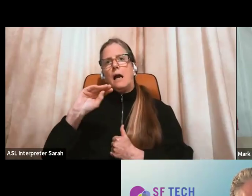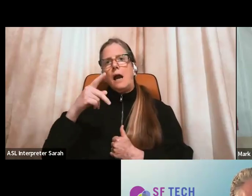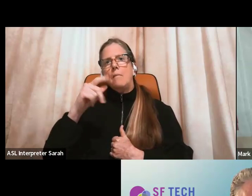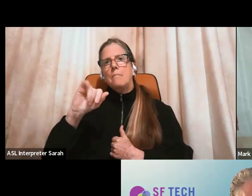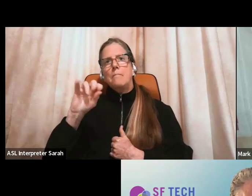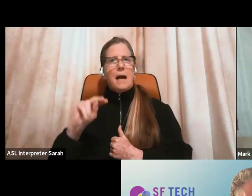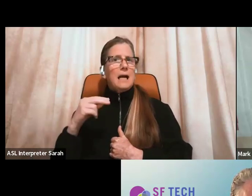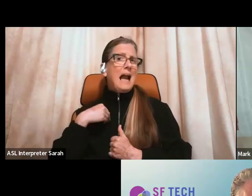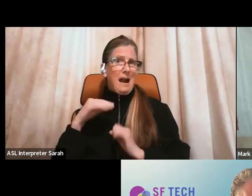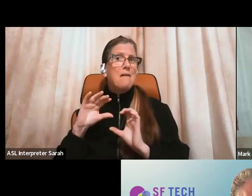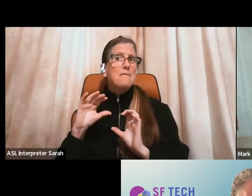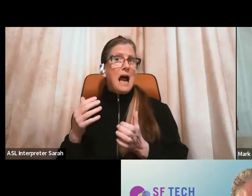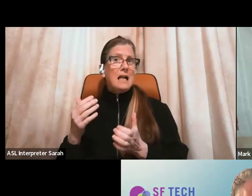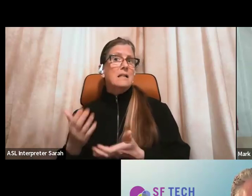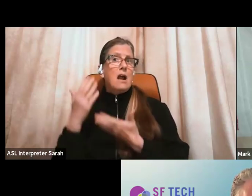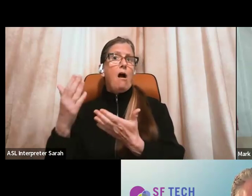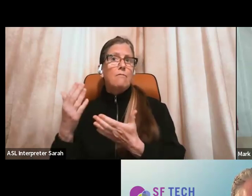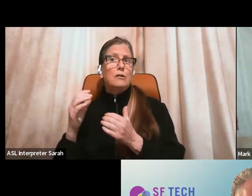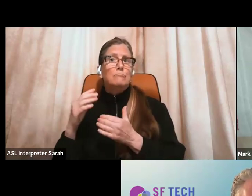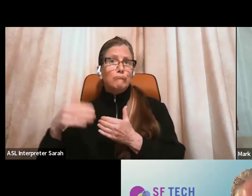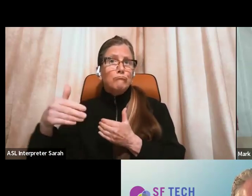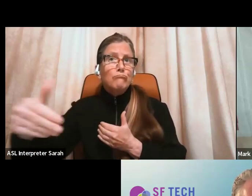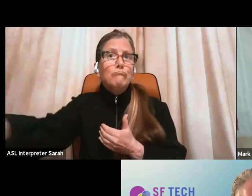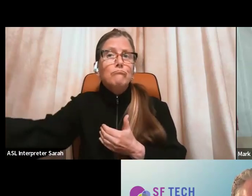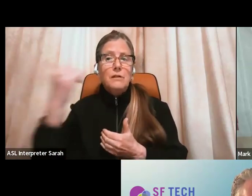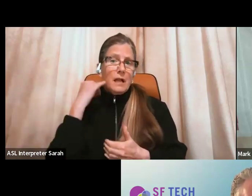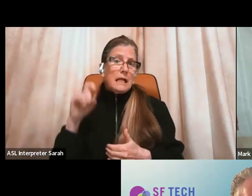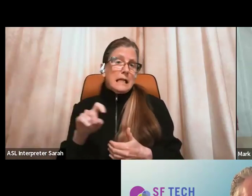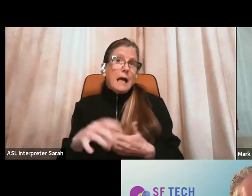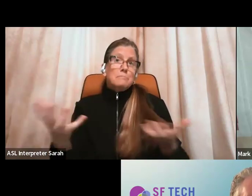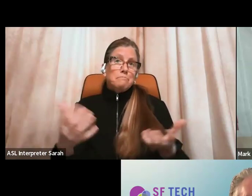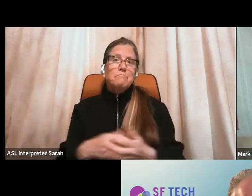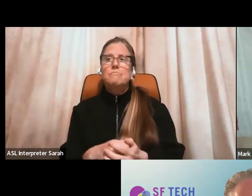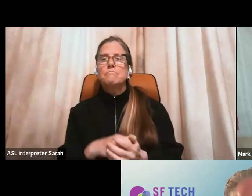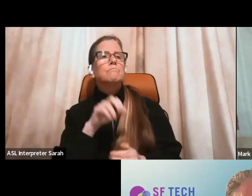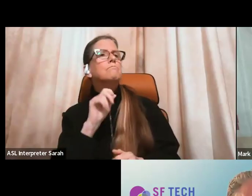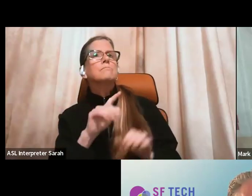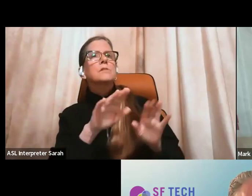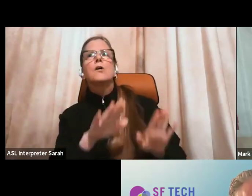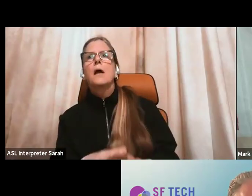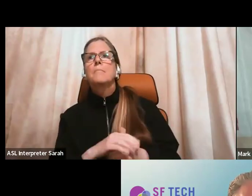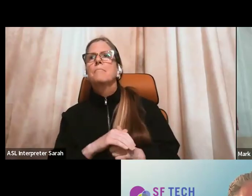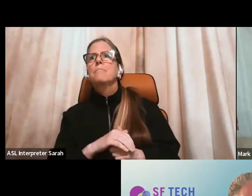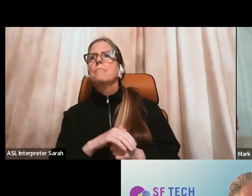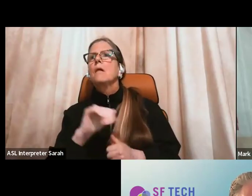if they need that kind of thing. Okay, great. And I'm going to ask